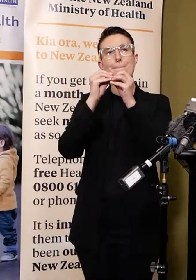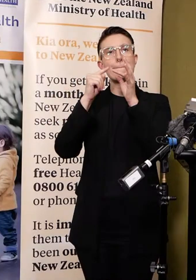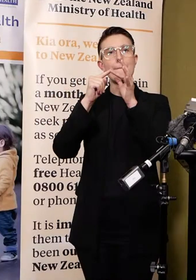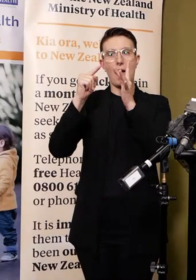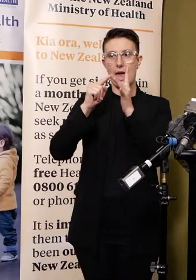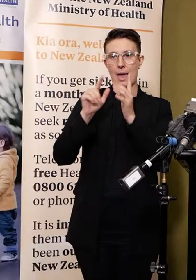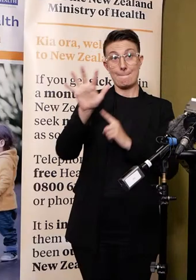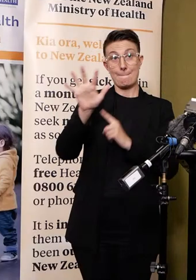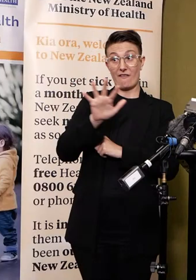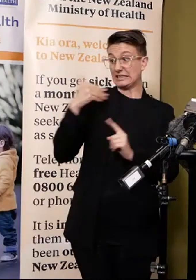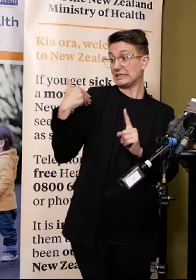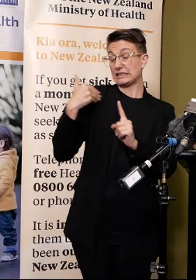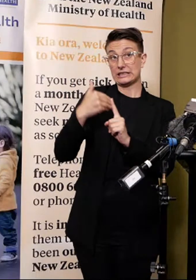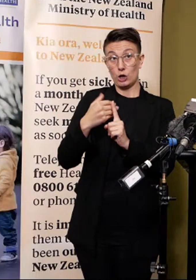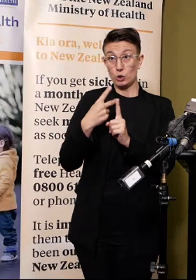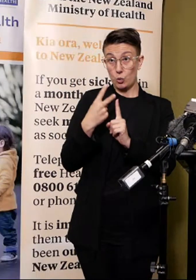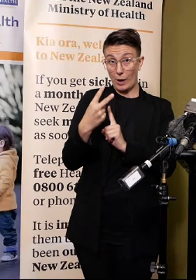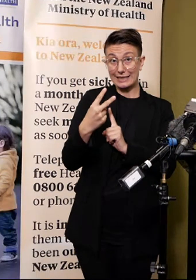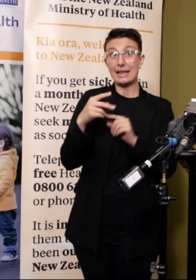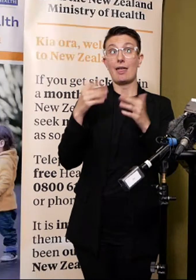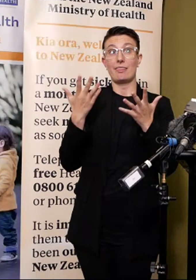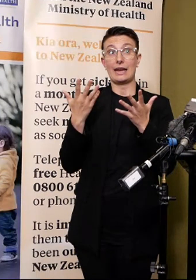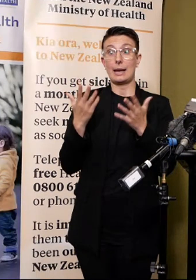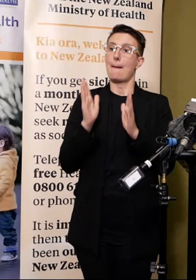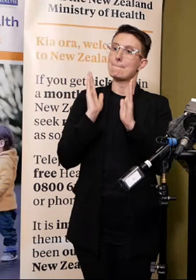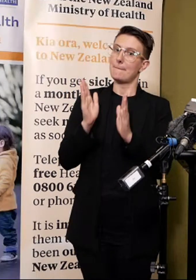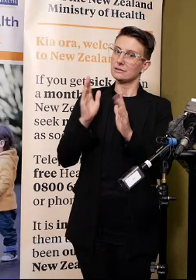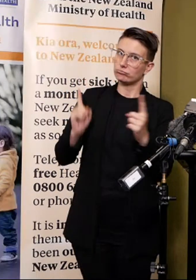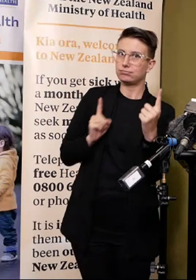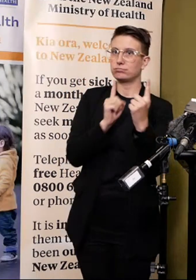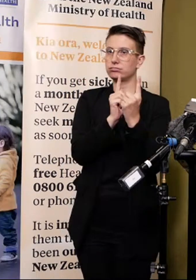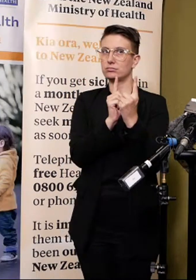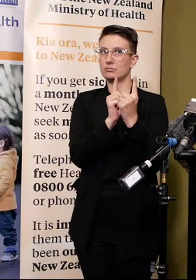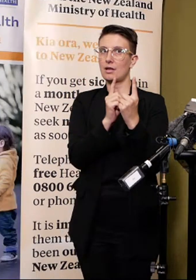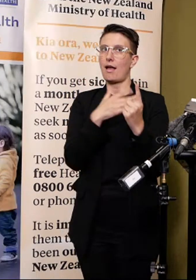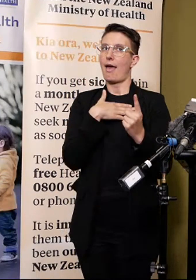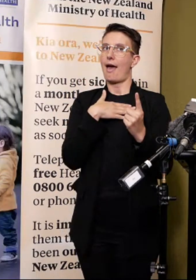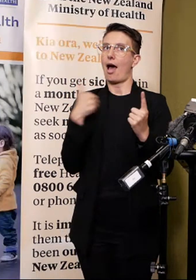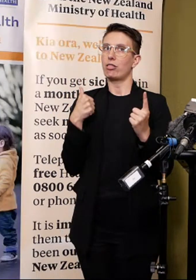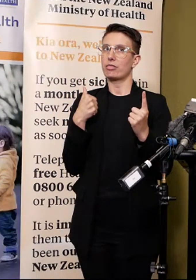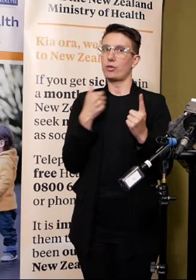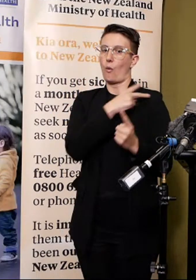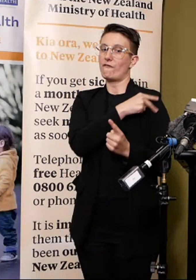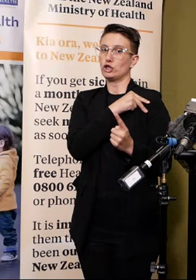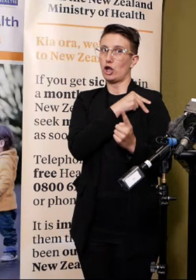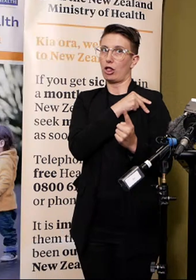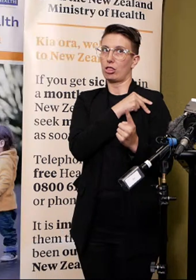then they are directed to pub health staff, who are right there, who check them, in other words,